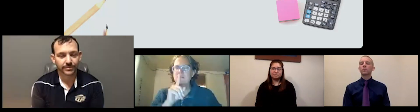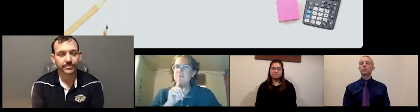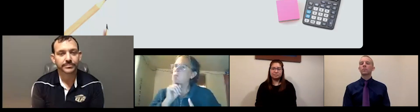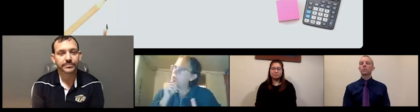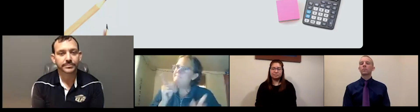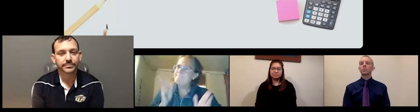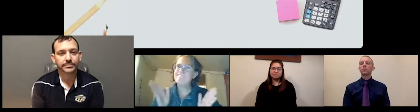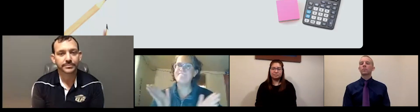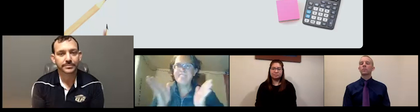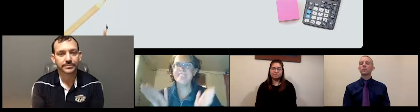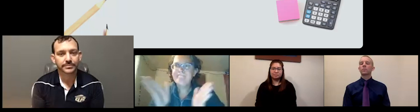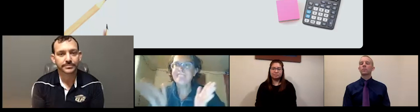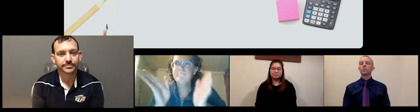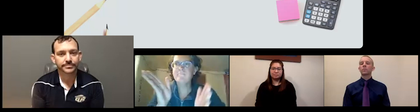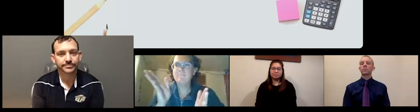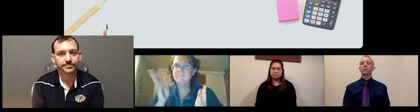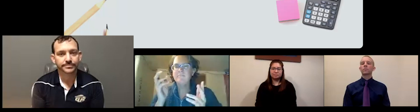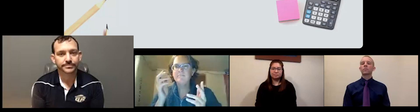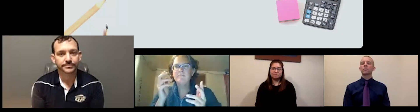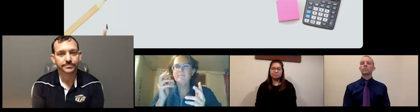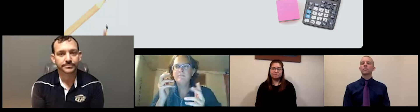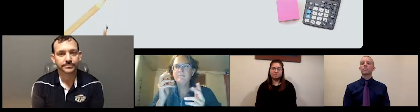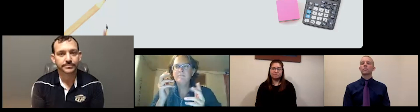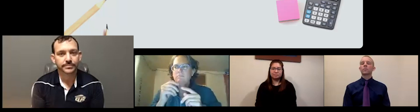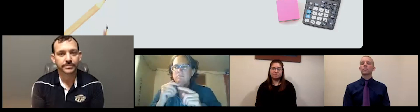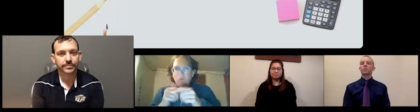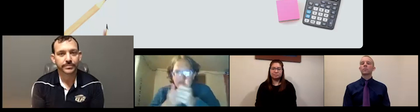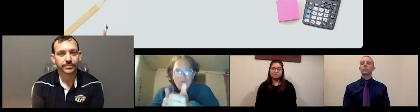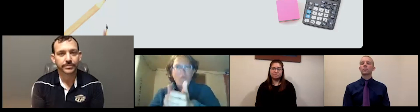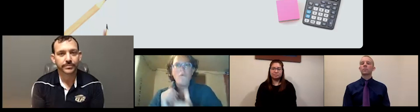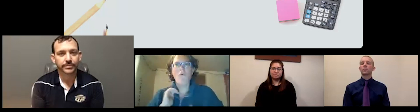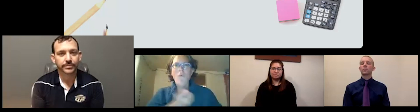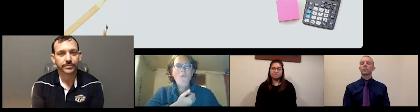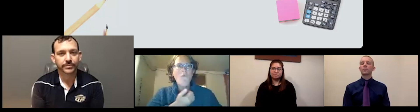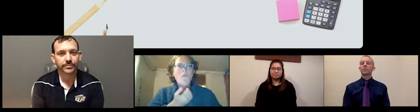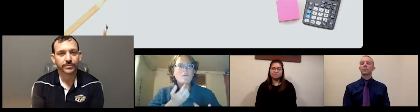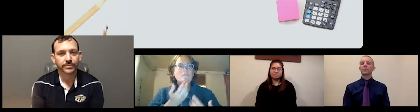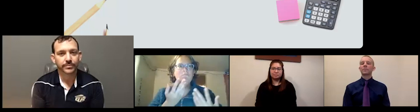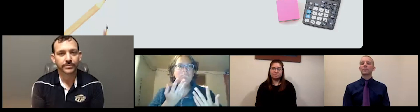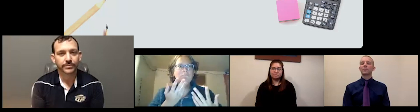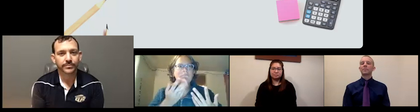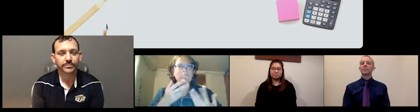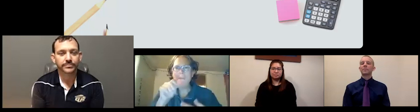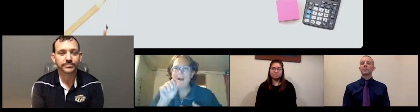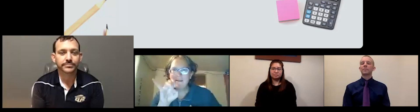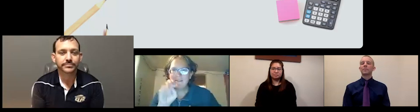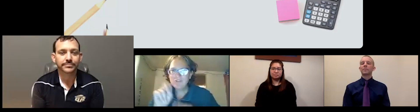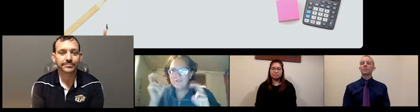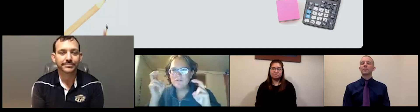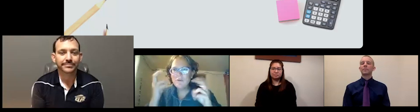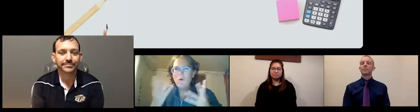She really pushed us to follow our passion and